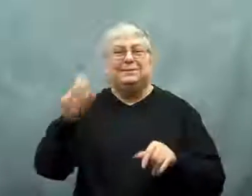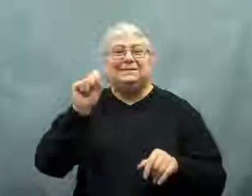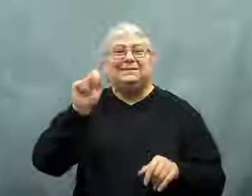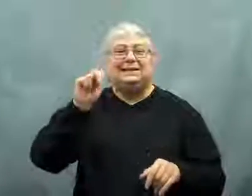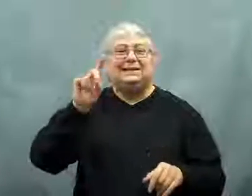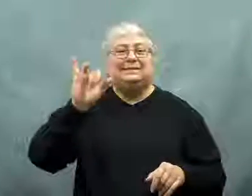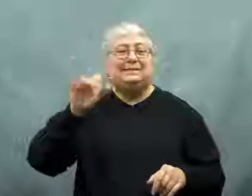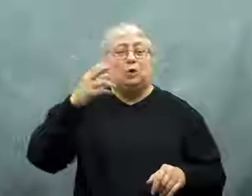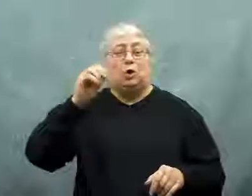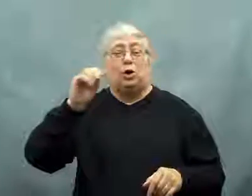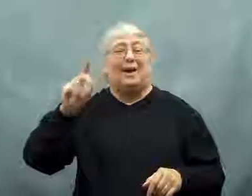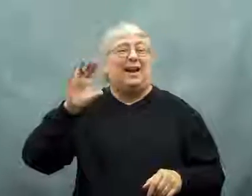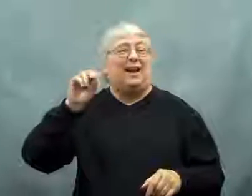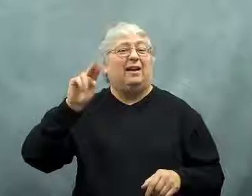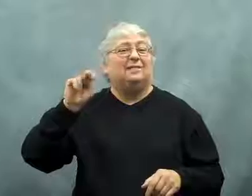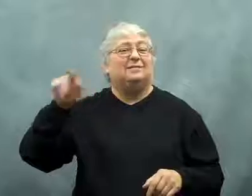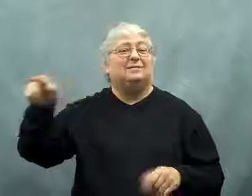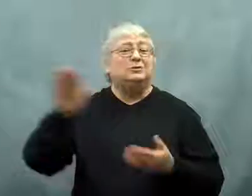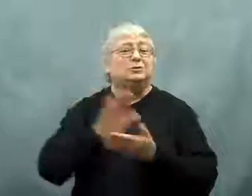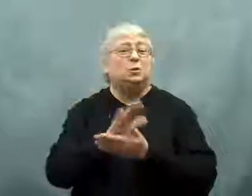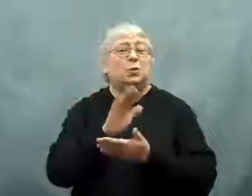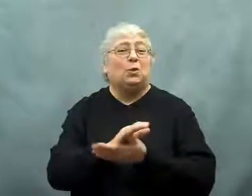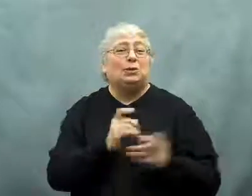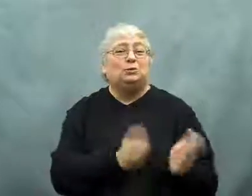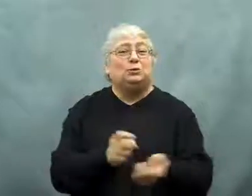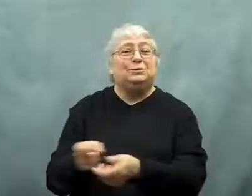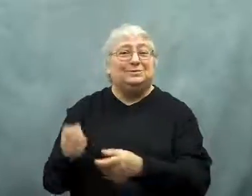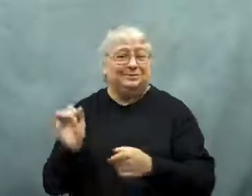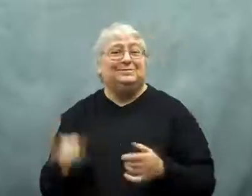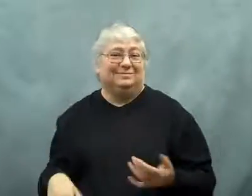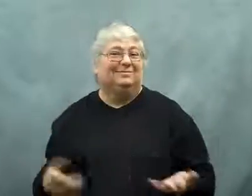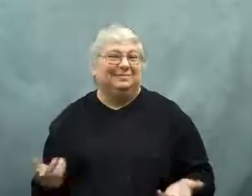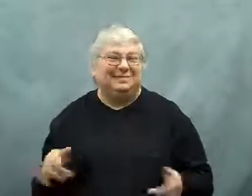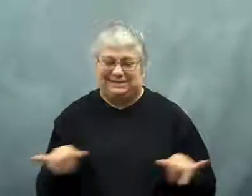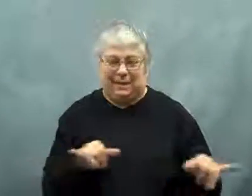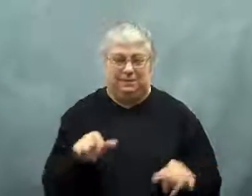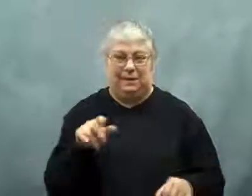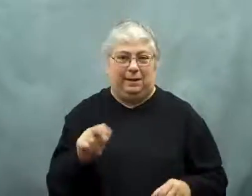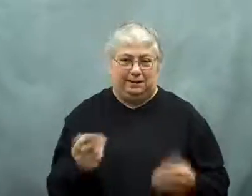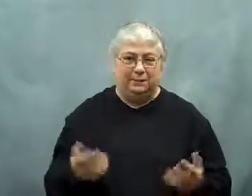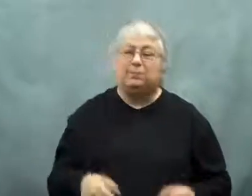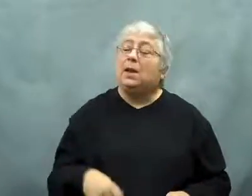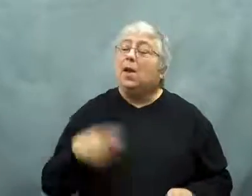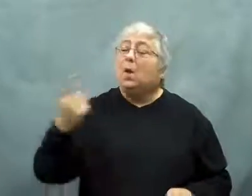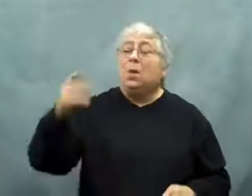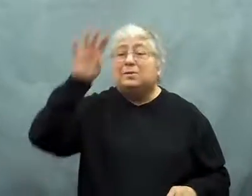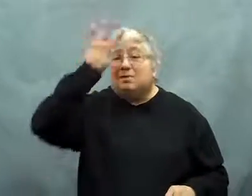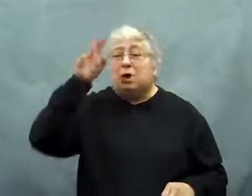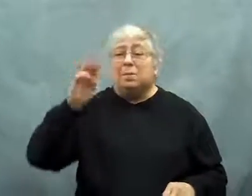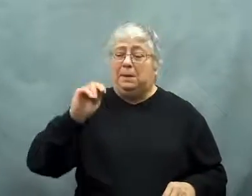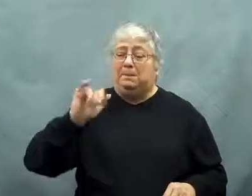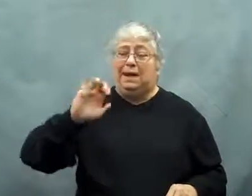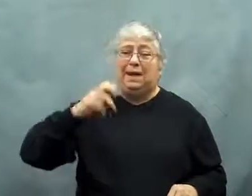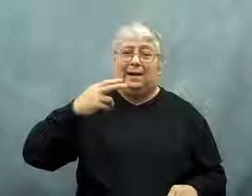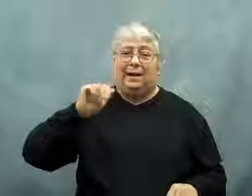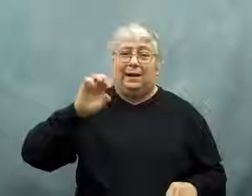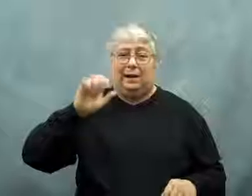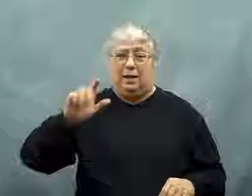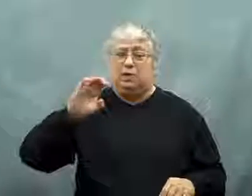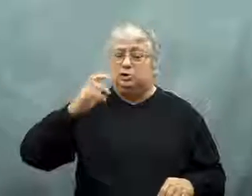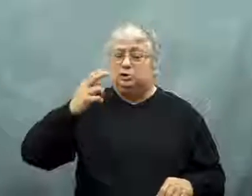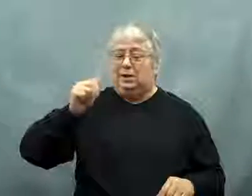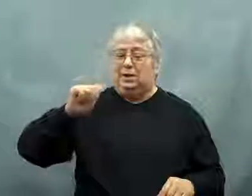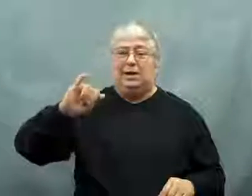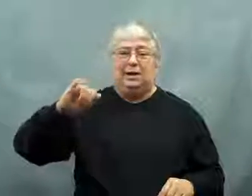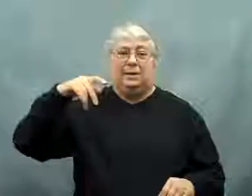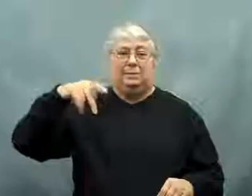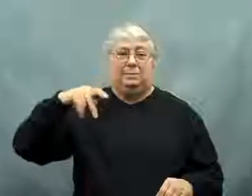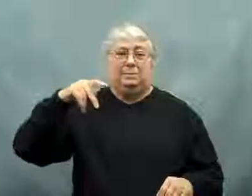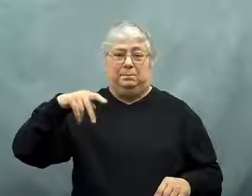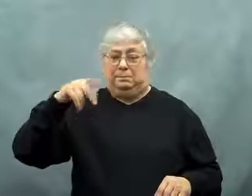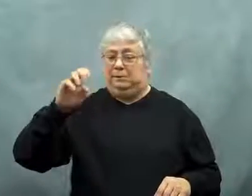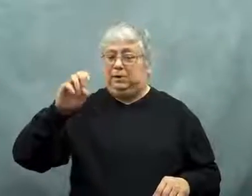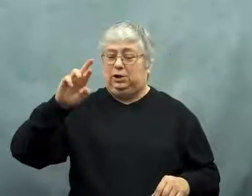Sandy Hook school shooting in Connecticut.